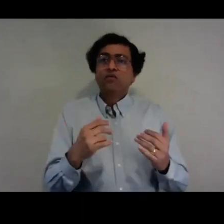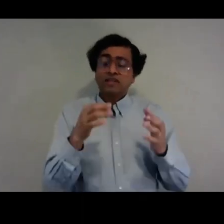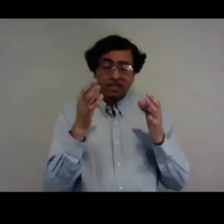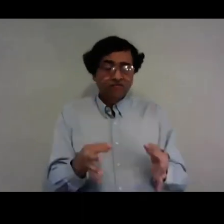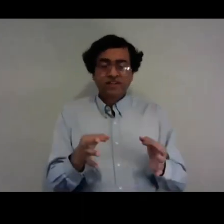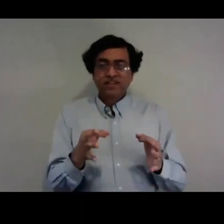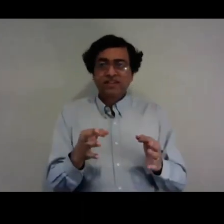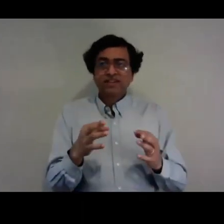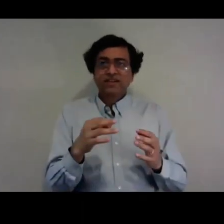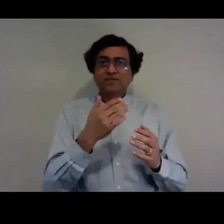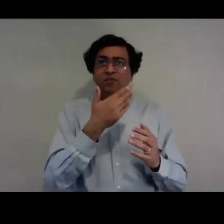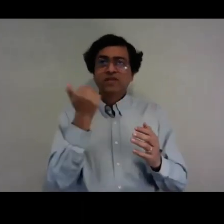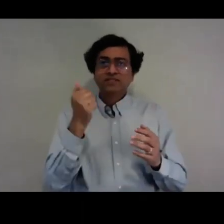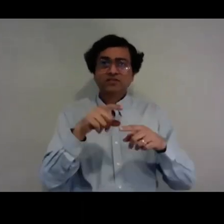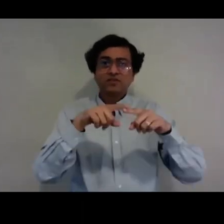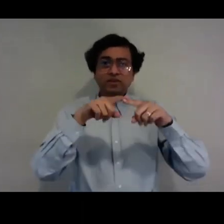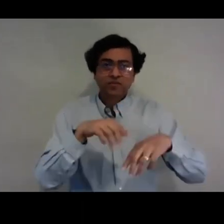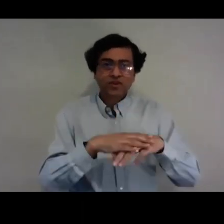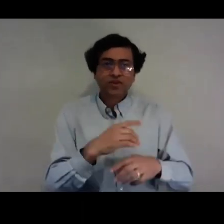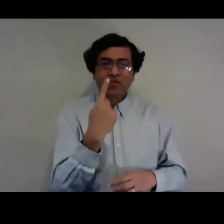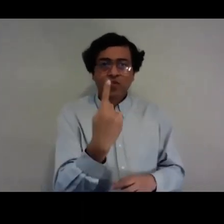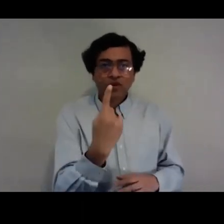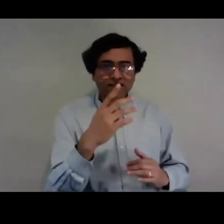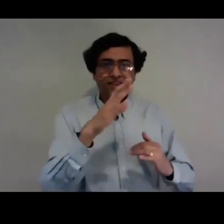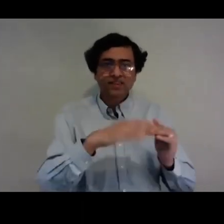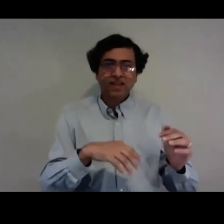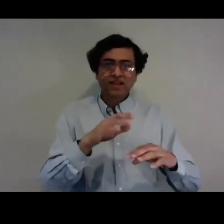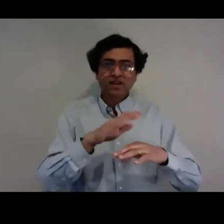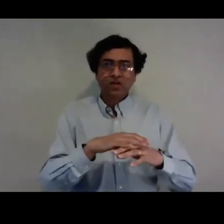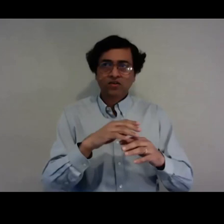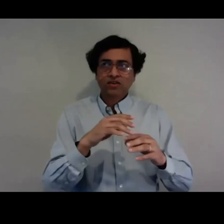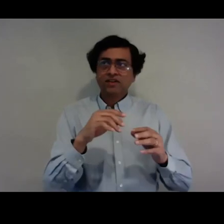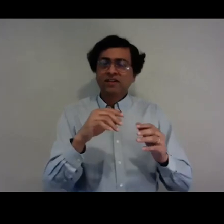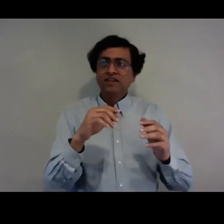use the incoming oral input to augment captions.